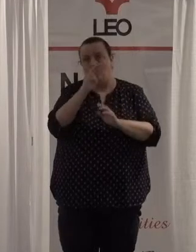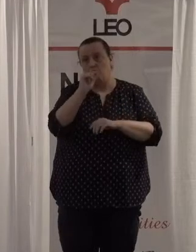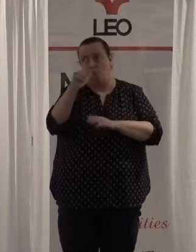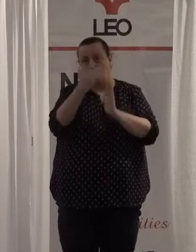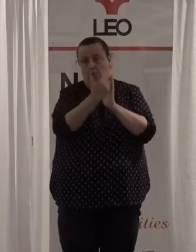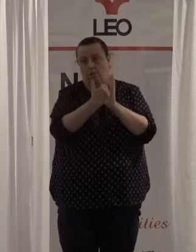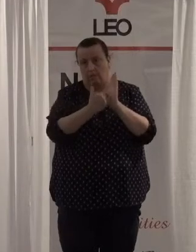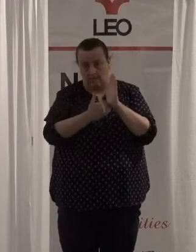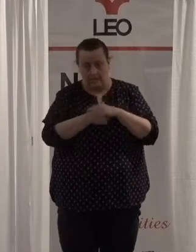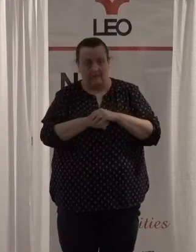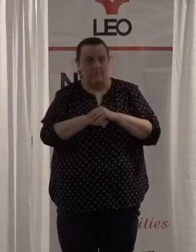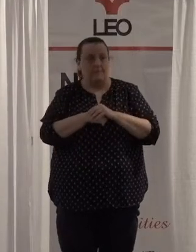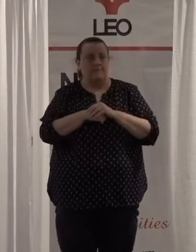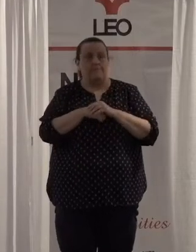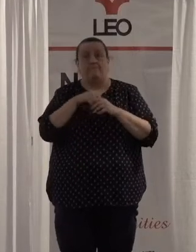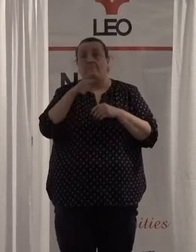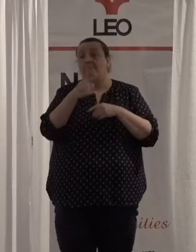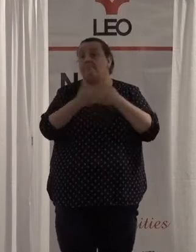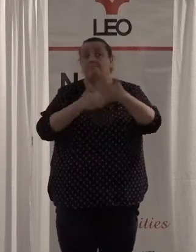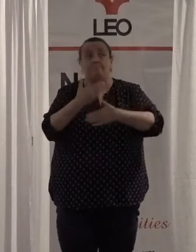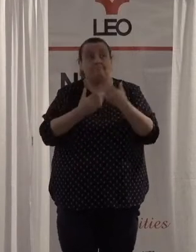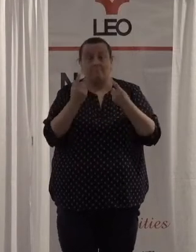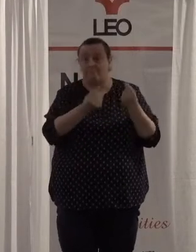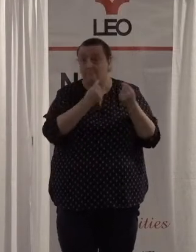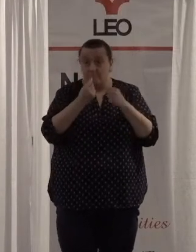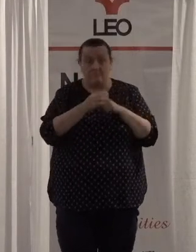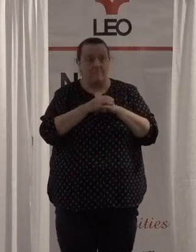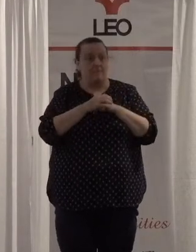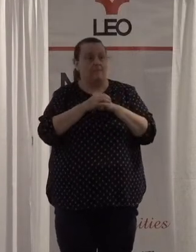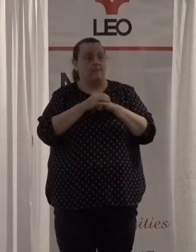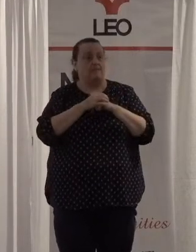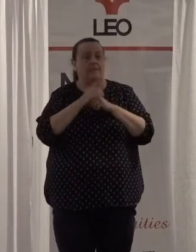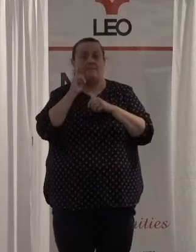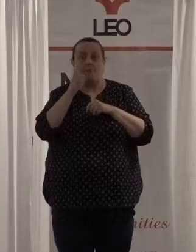OF RALLYING ON THE BADMINTON COURT